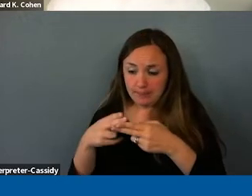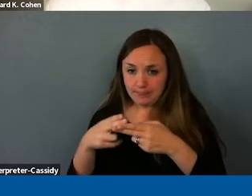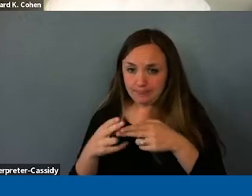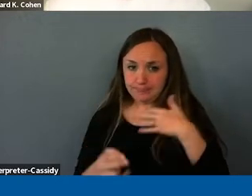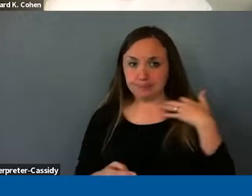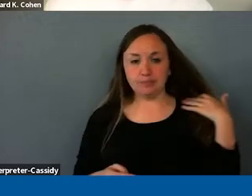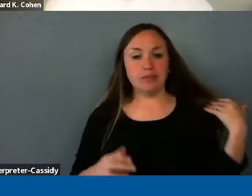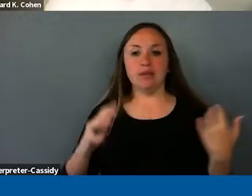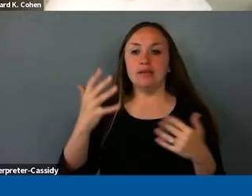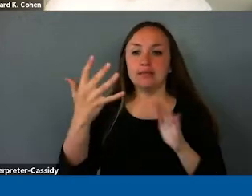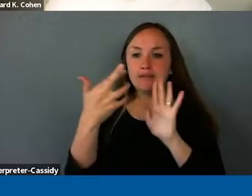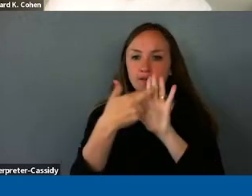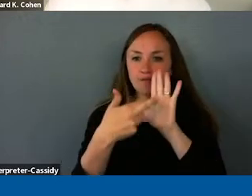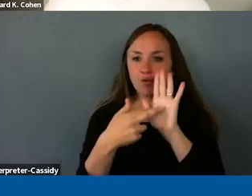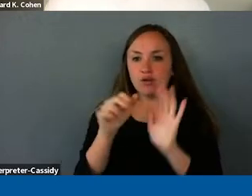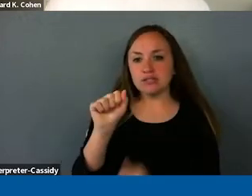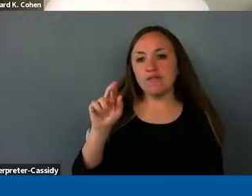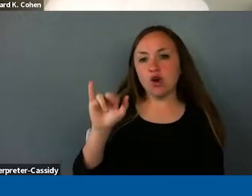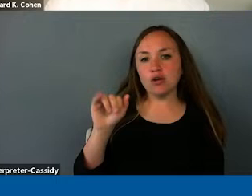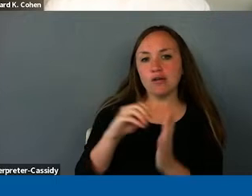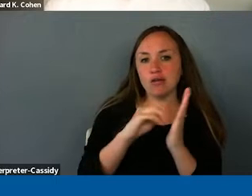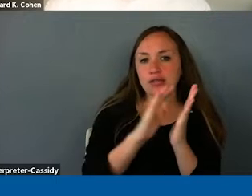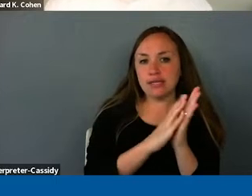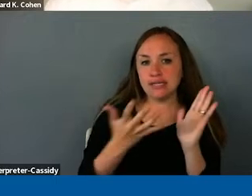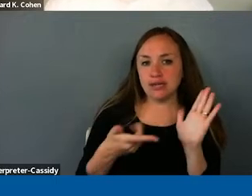The five rules of ARIA are documented here on the W3 site